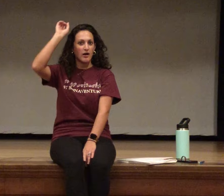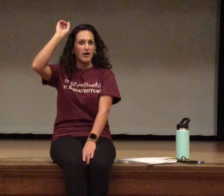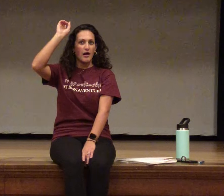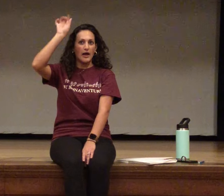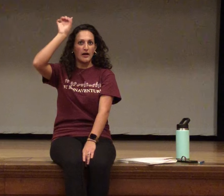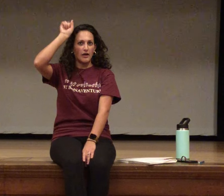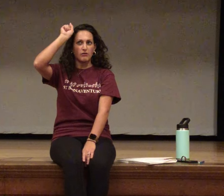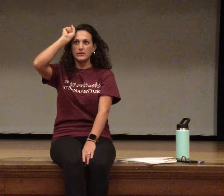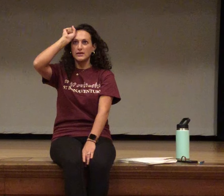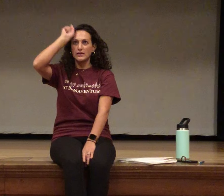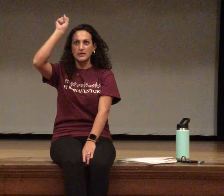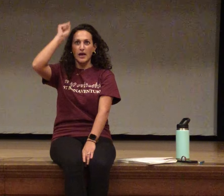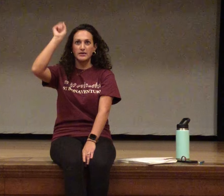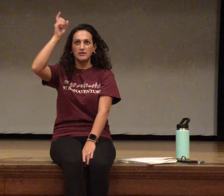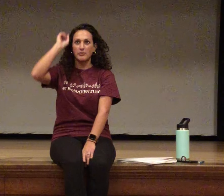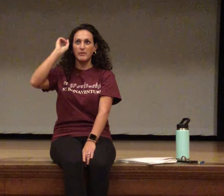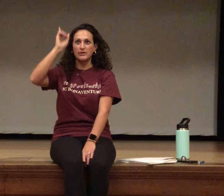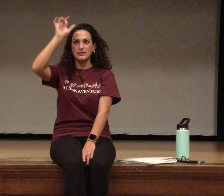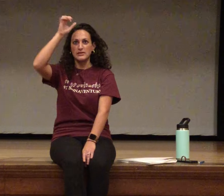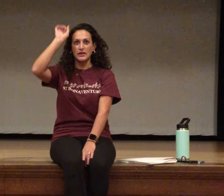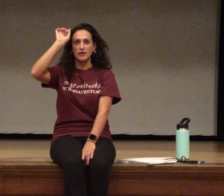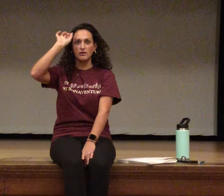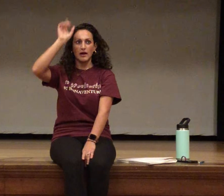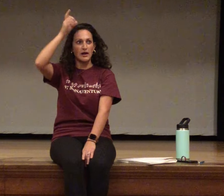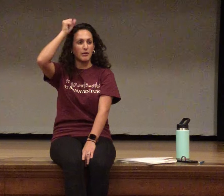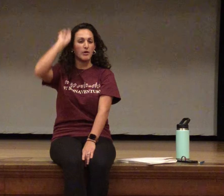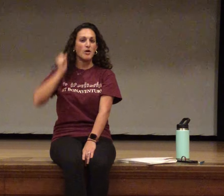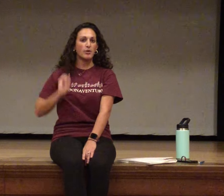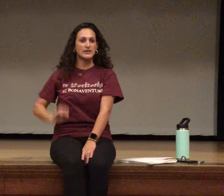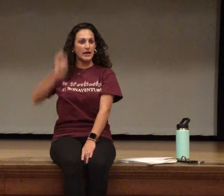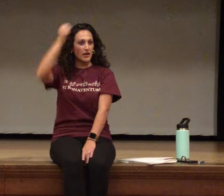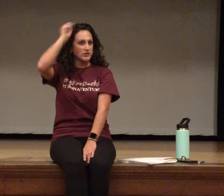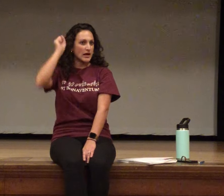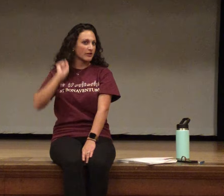and I want to say it's an ass or maybe it's a d I can't remember but it's like it goes down